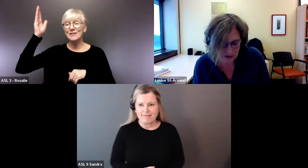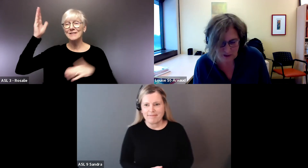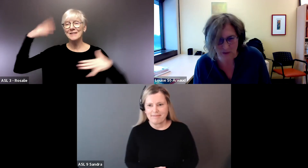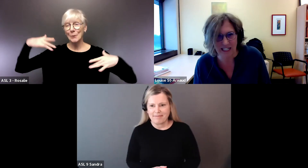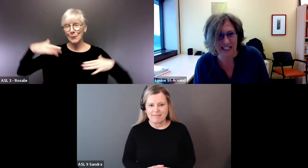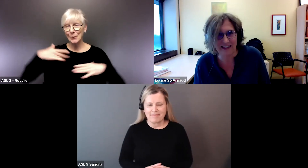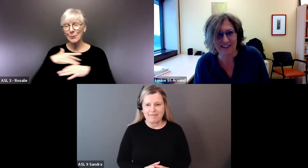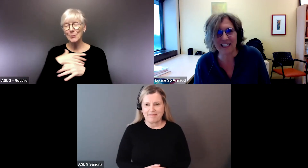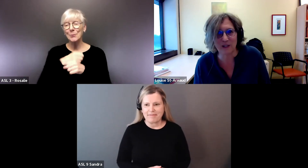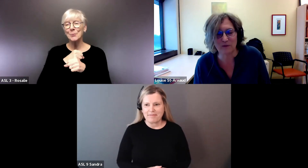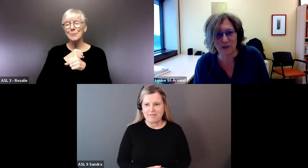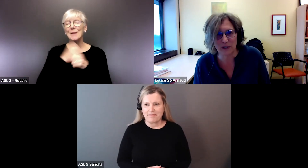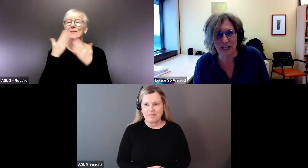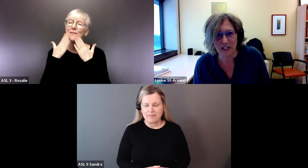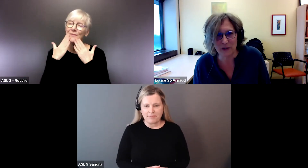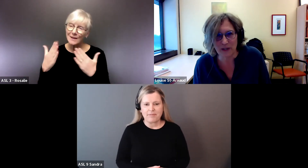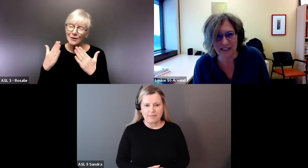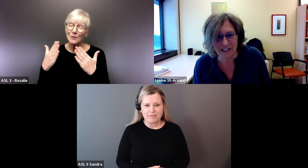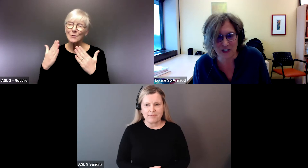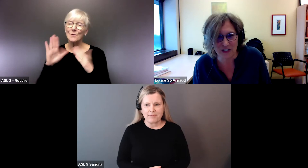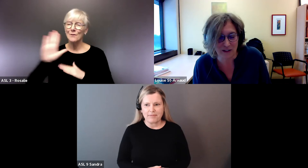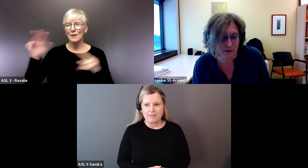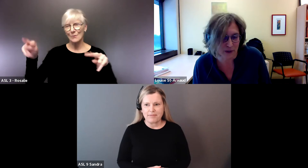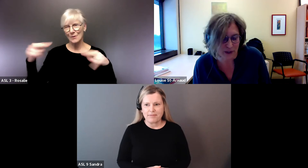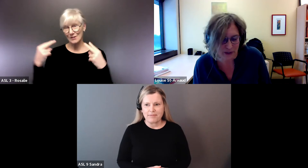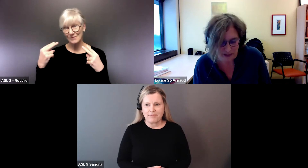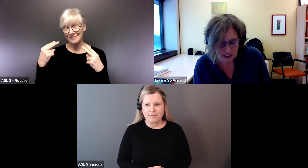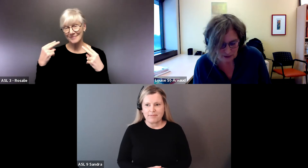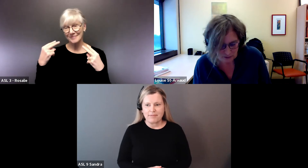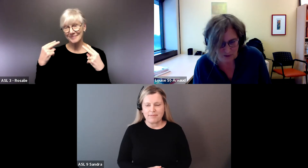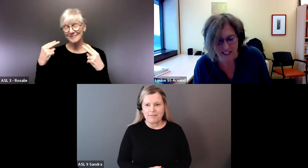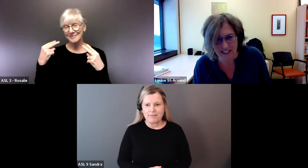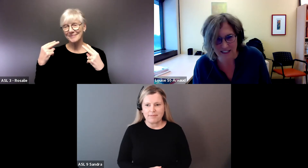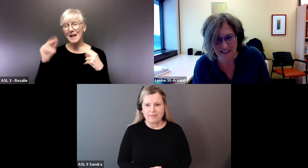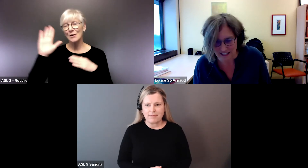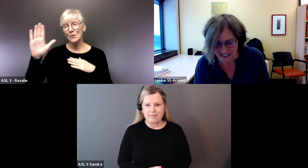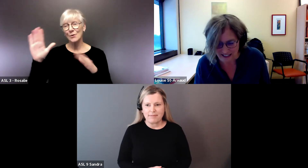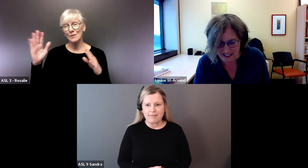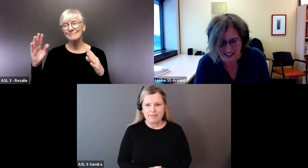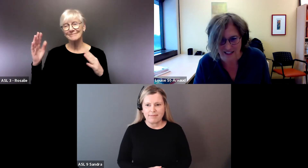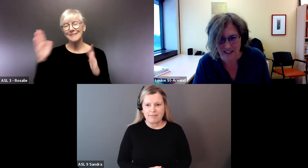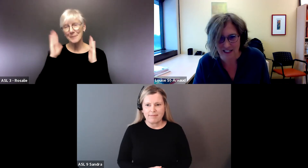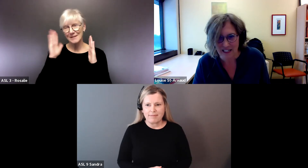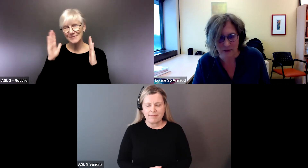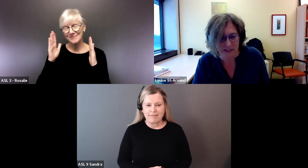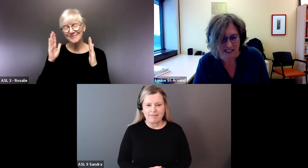to you today. And thank you for your attention and for your your presence in this website.